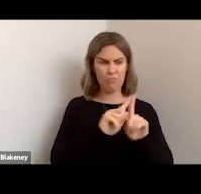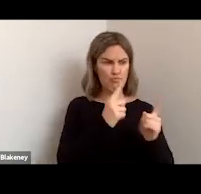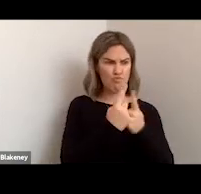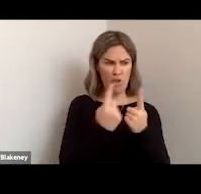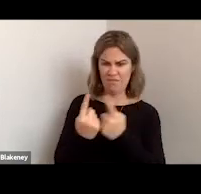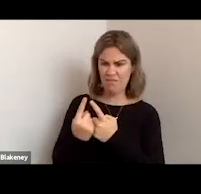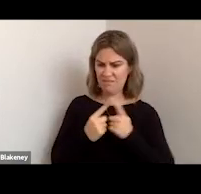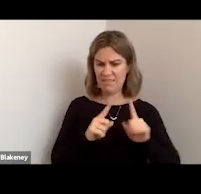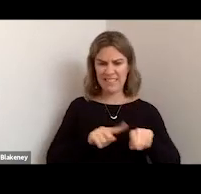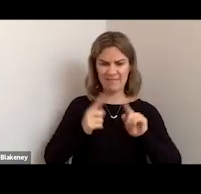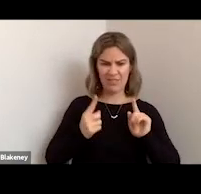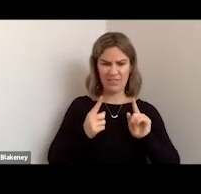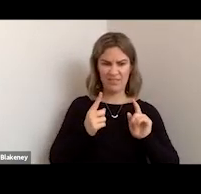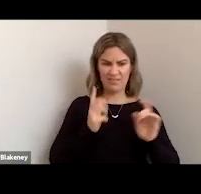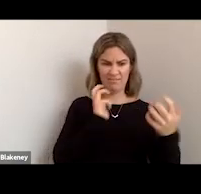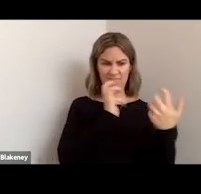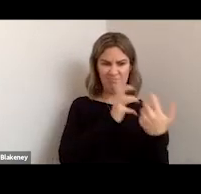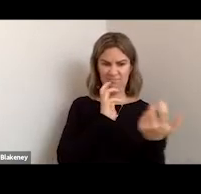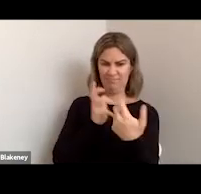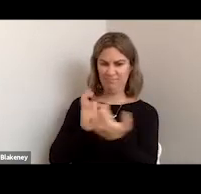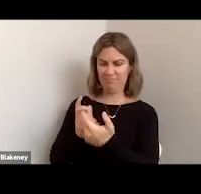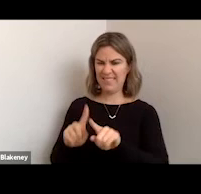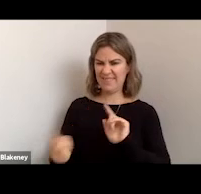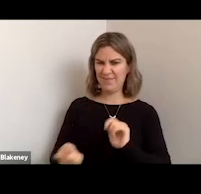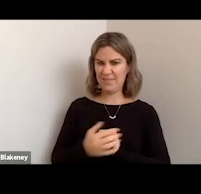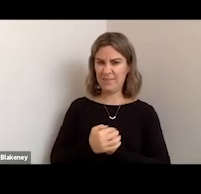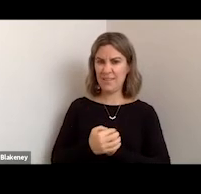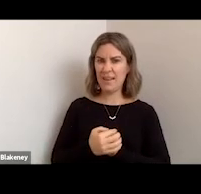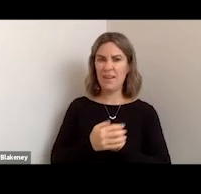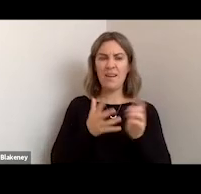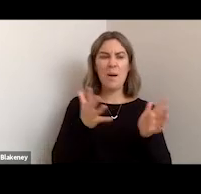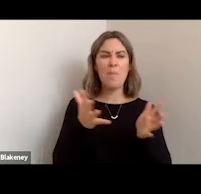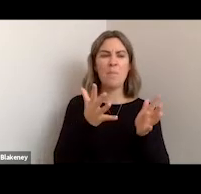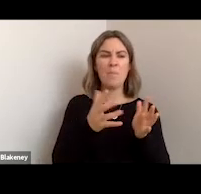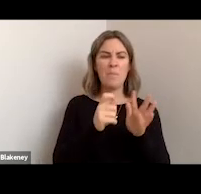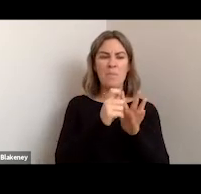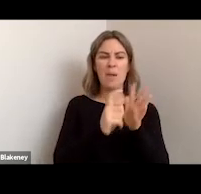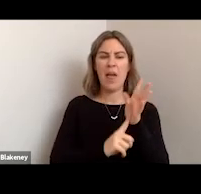You have a PlayStation game. For kids that like OK, I like PlayStation.